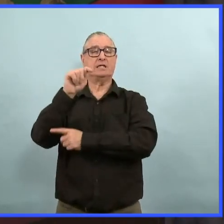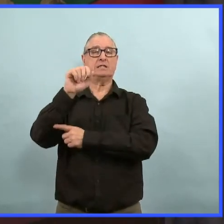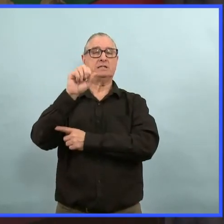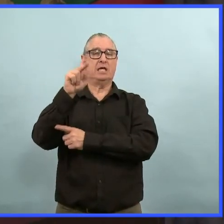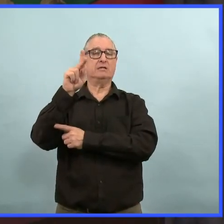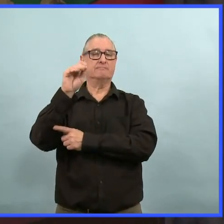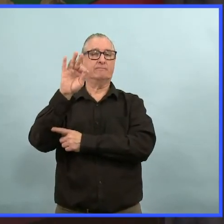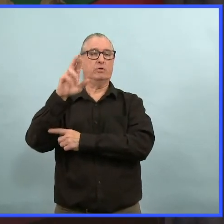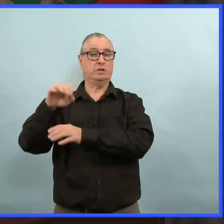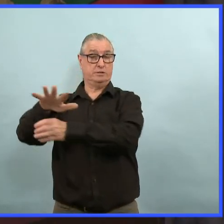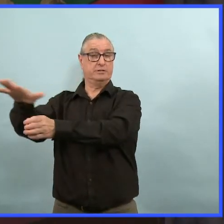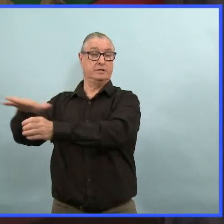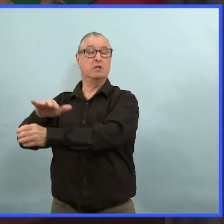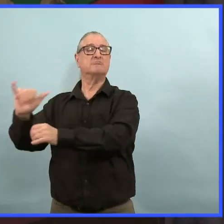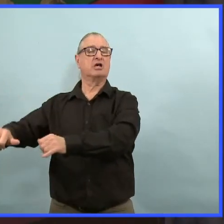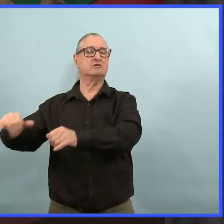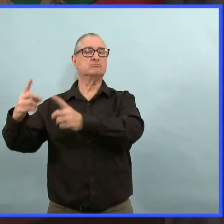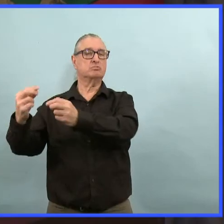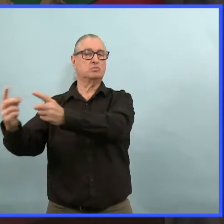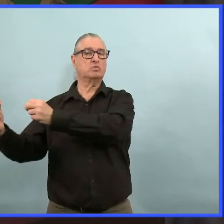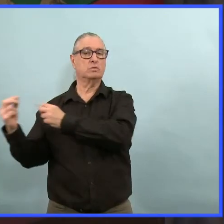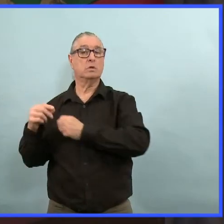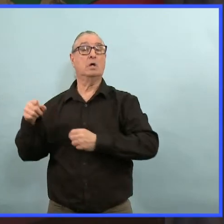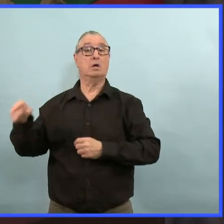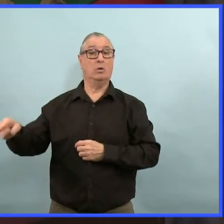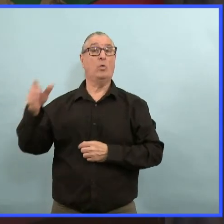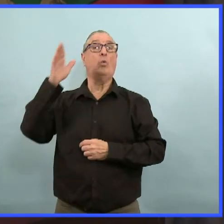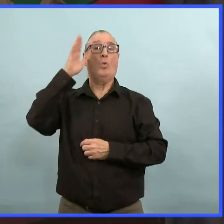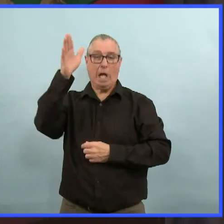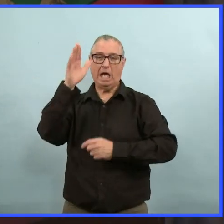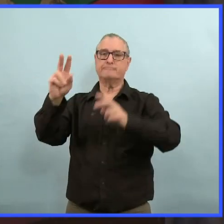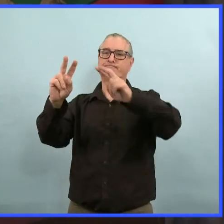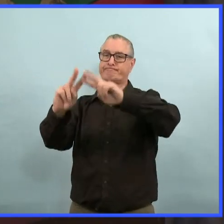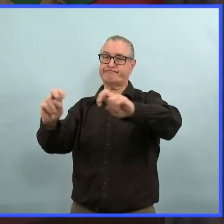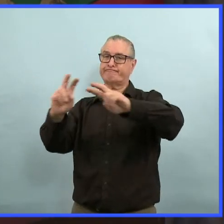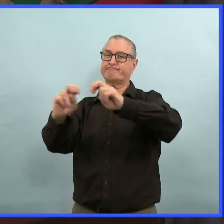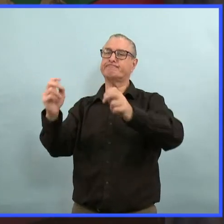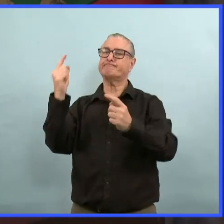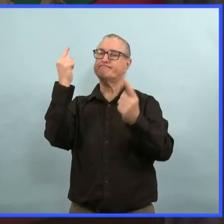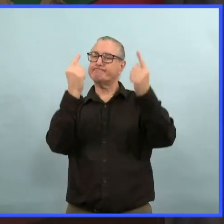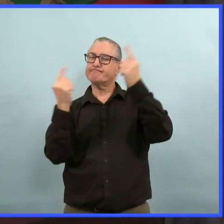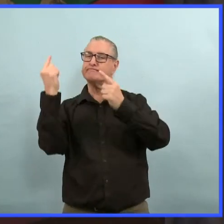that team so we'll look at whether that needs to be scaled back but we will still continue